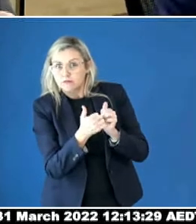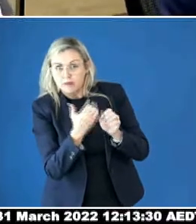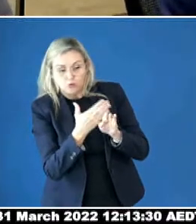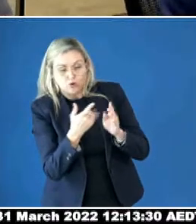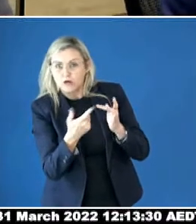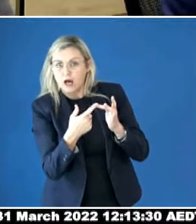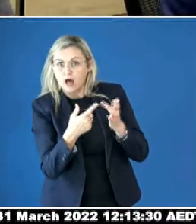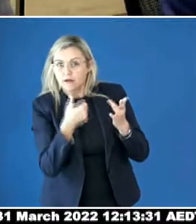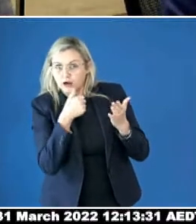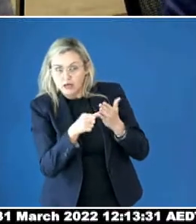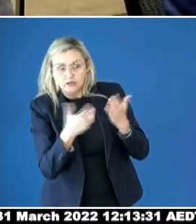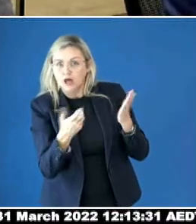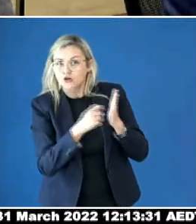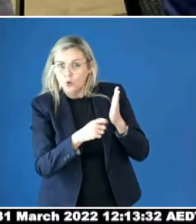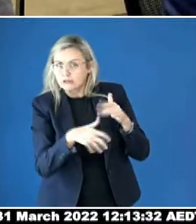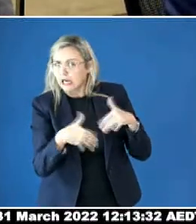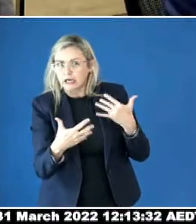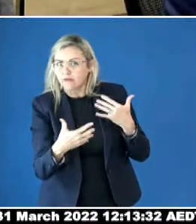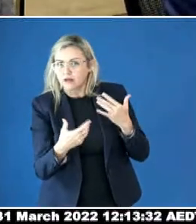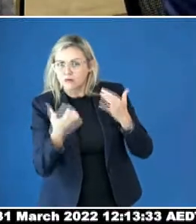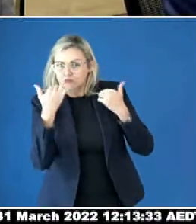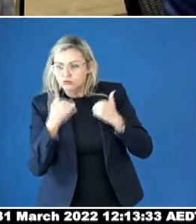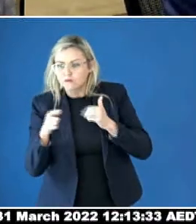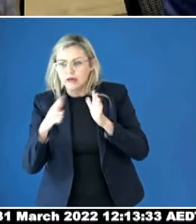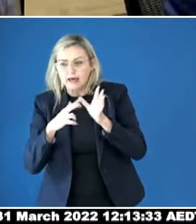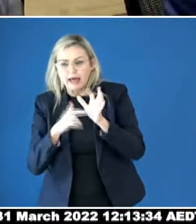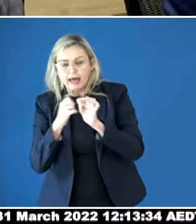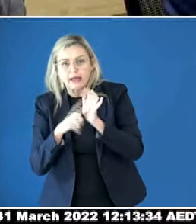supports the suggestion that Anglicare also made that recommendation.